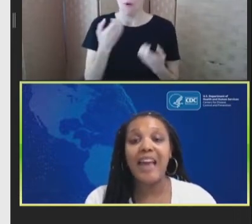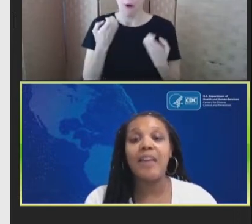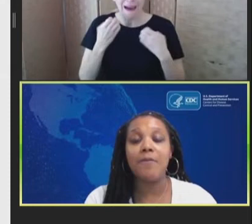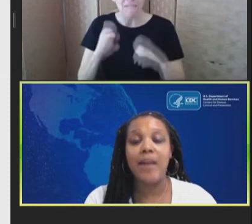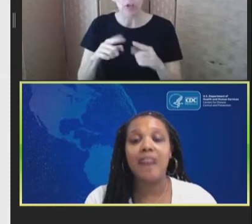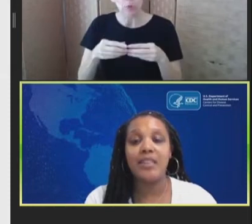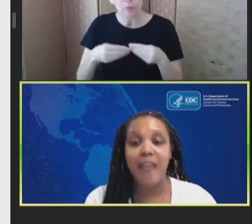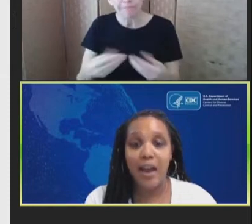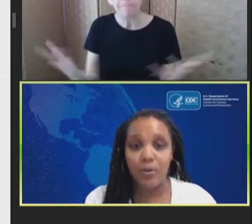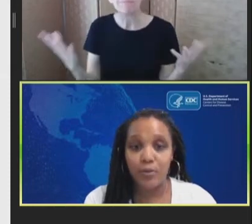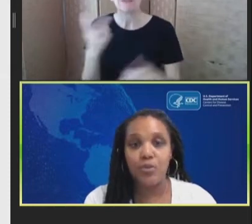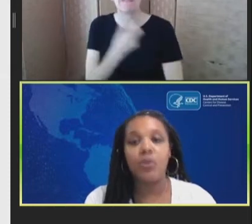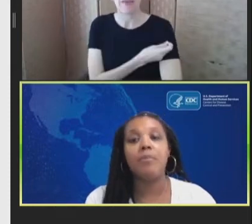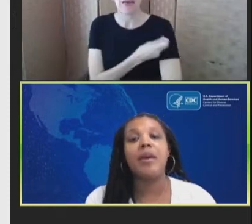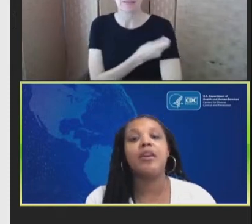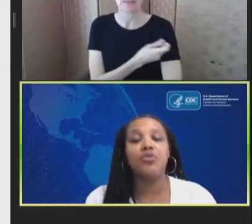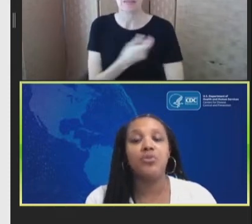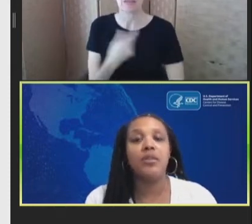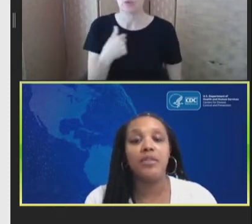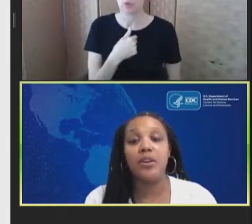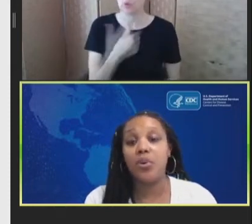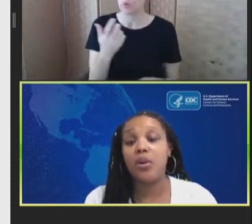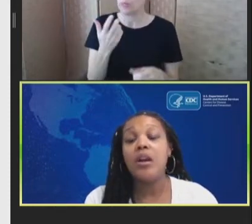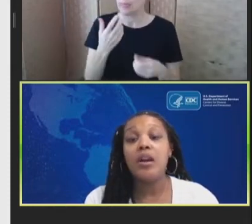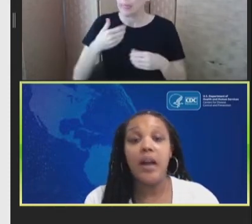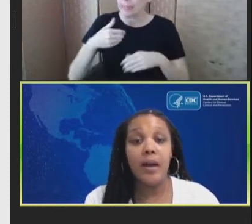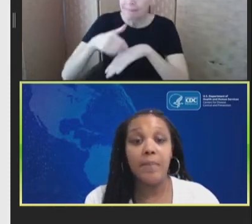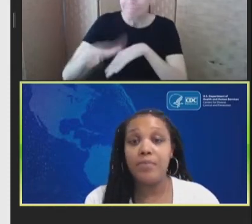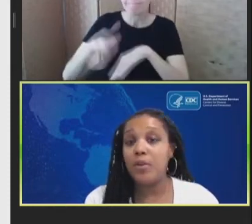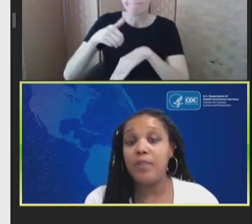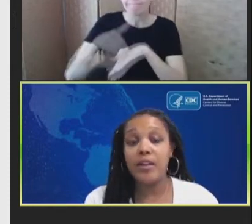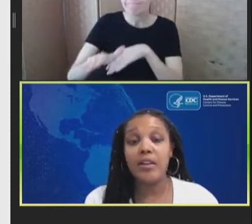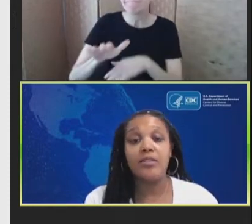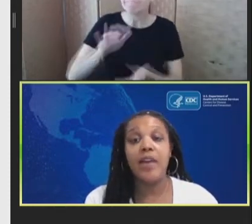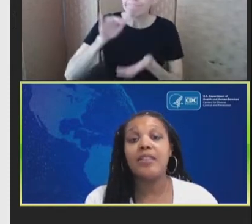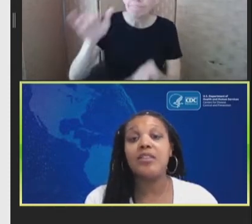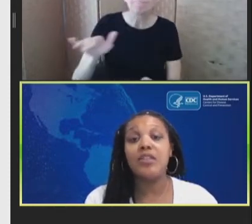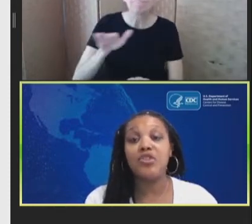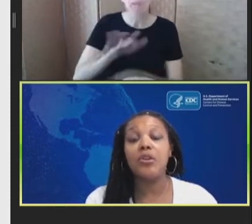were getting vaccine out of the door, making sure that there were, you know, various vaccination